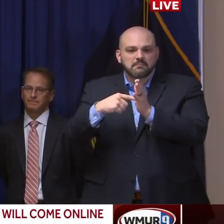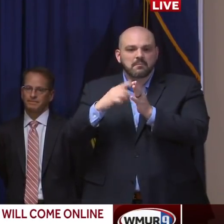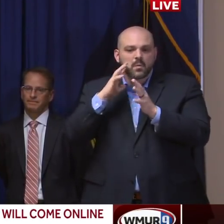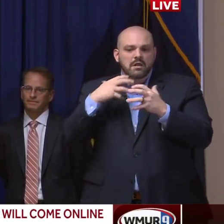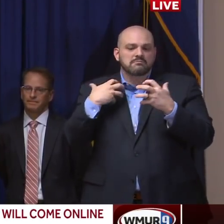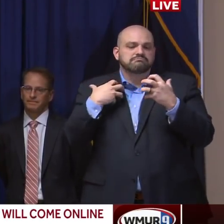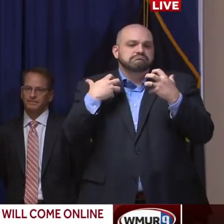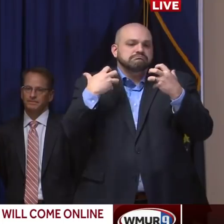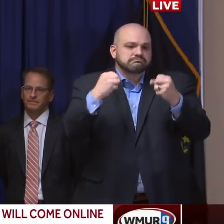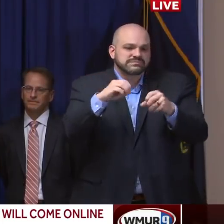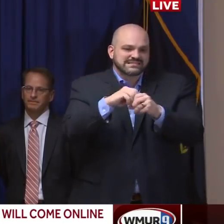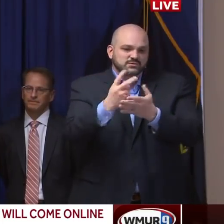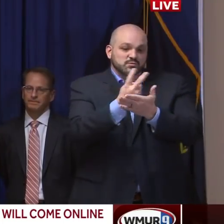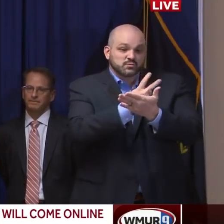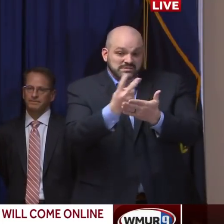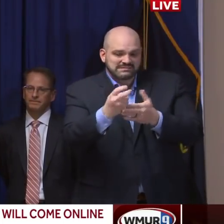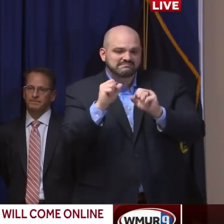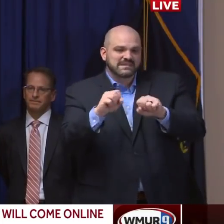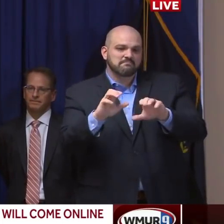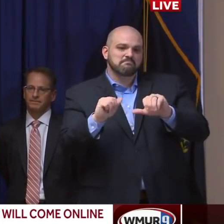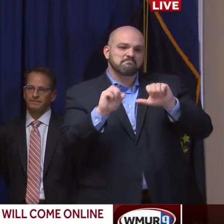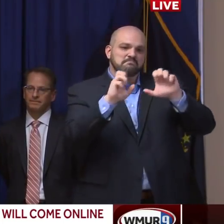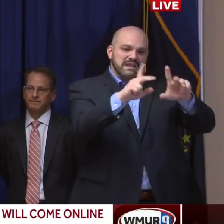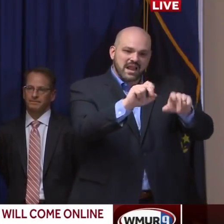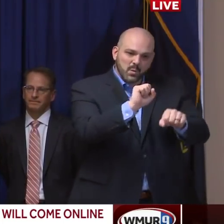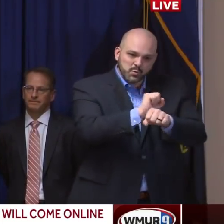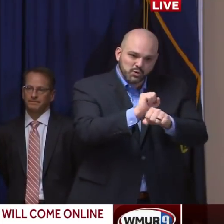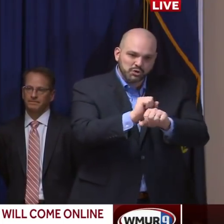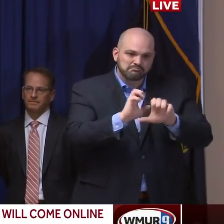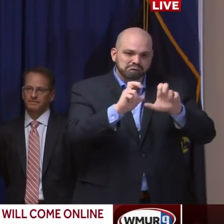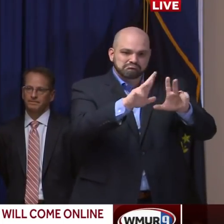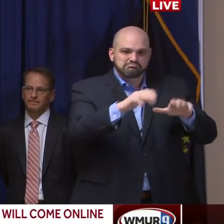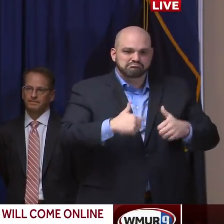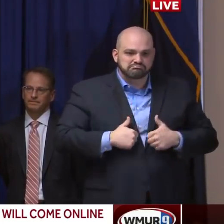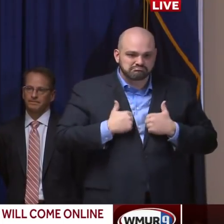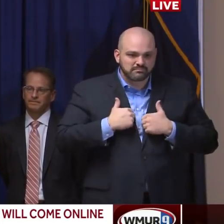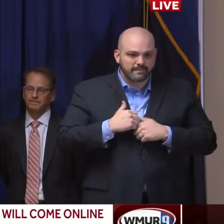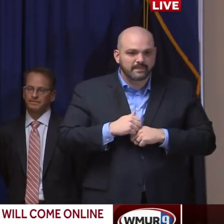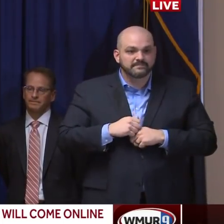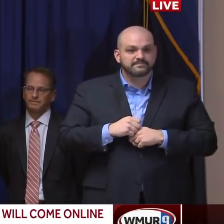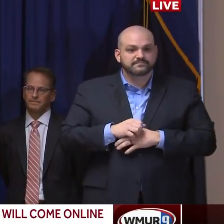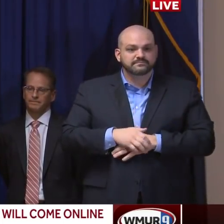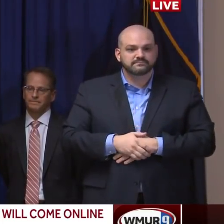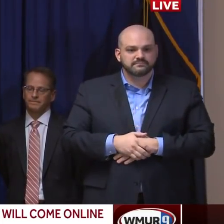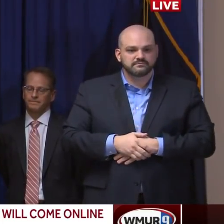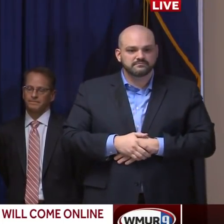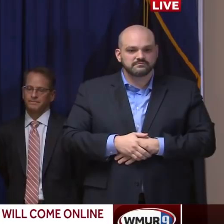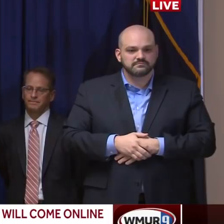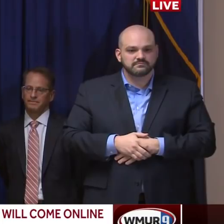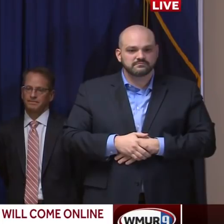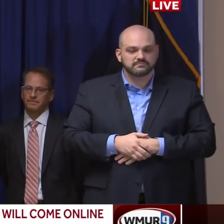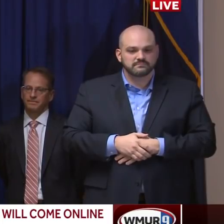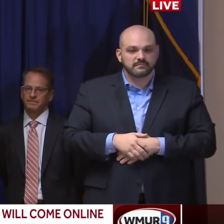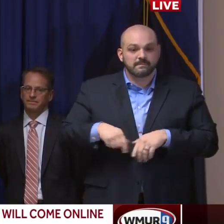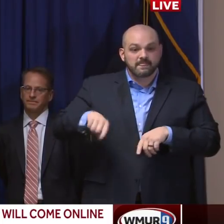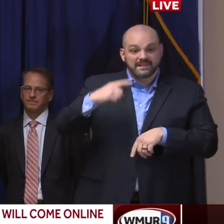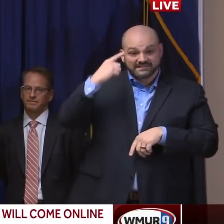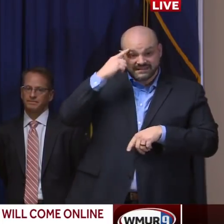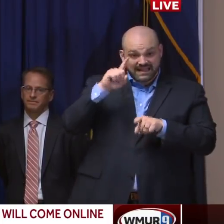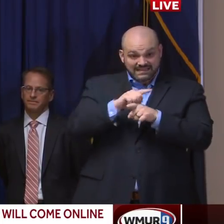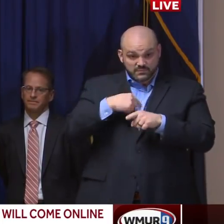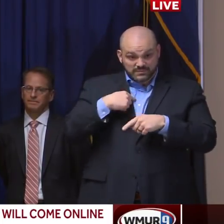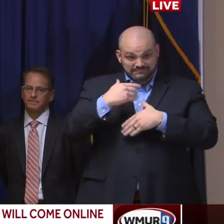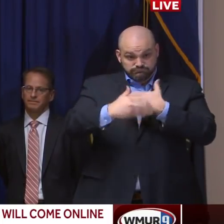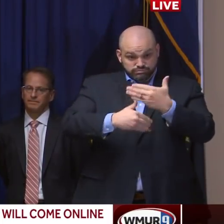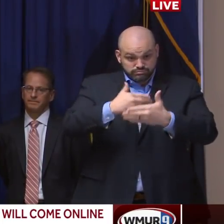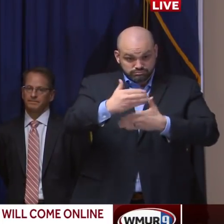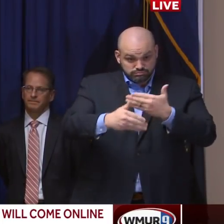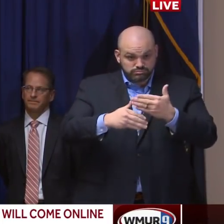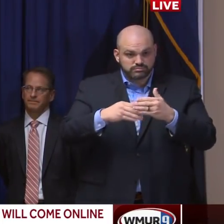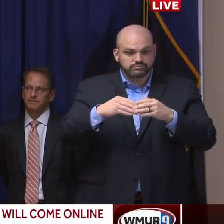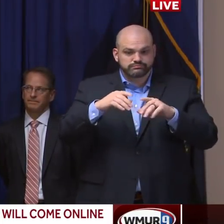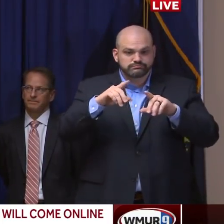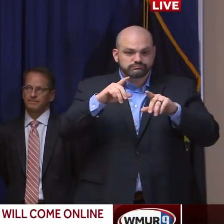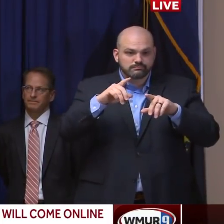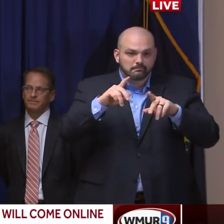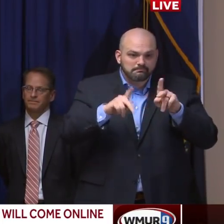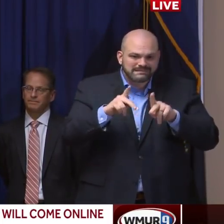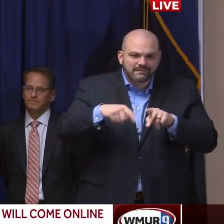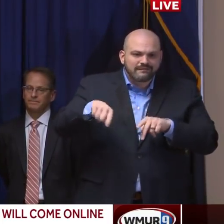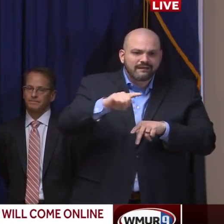80% OF THOSE THAT GET COVID-19 WILL HAVE VERY MILD SYMPTOMS AND A VERY NORMAL TRANSITION BACK INTO THEIR WORK LIFE AND FAMILY LIFE.